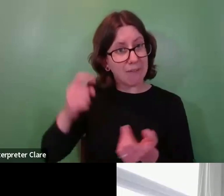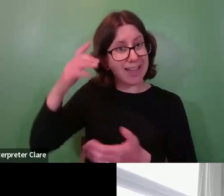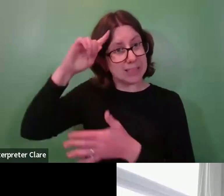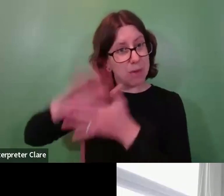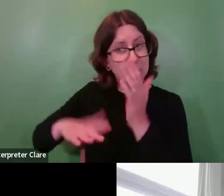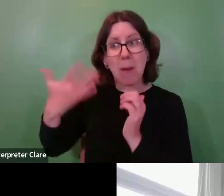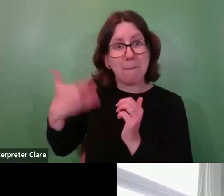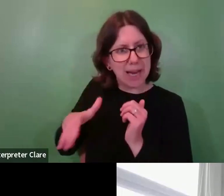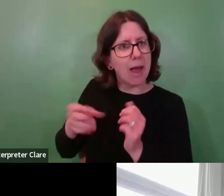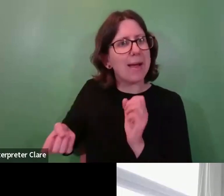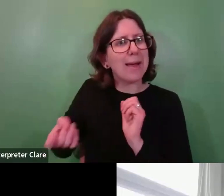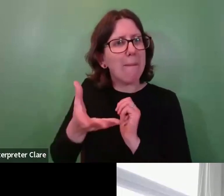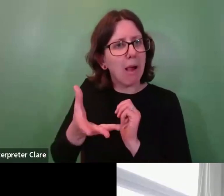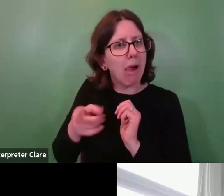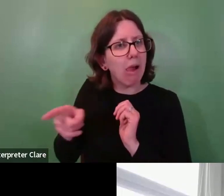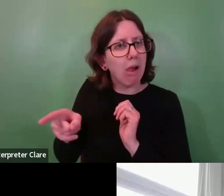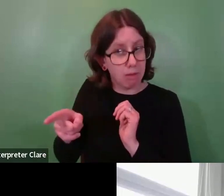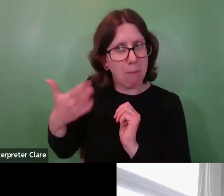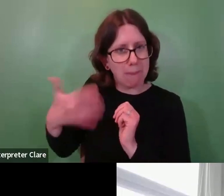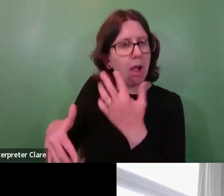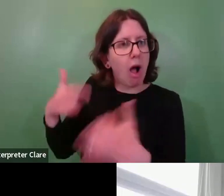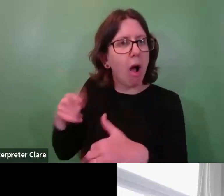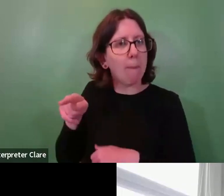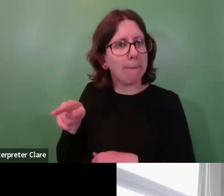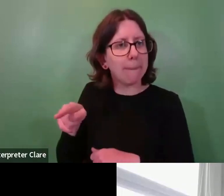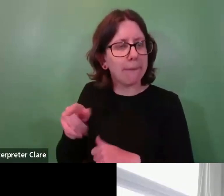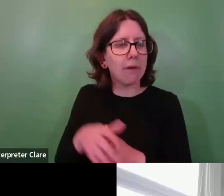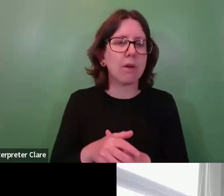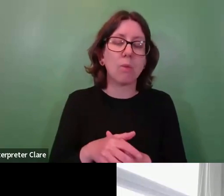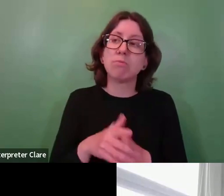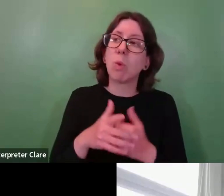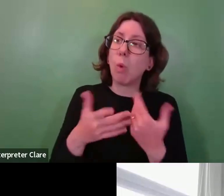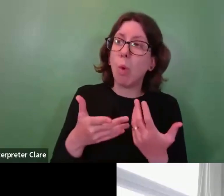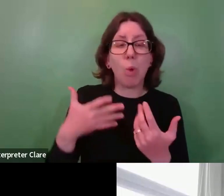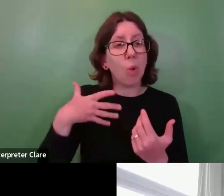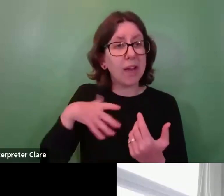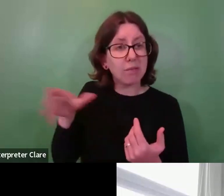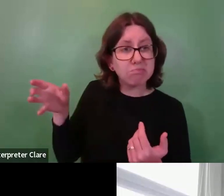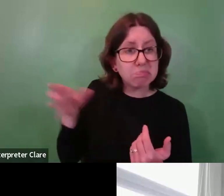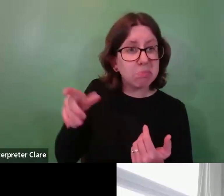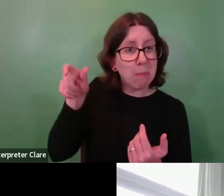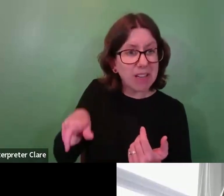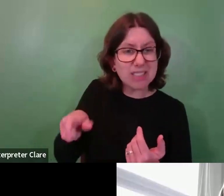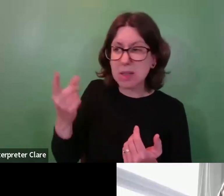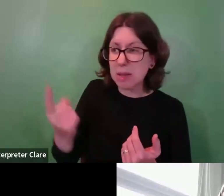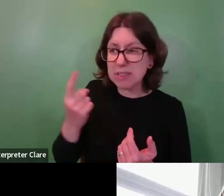that on the board. But then we also need someone that's just a legal expert or a finance expert.